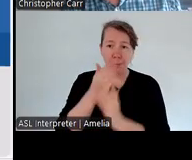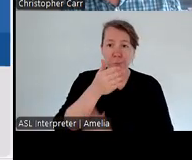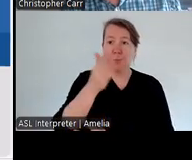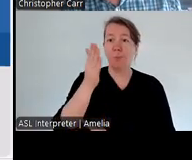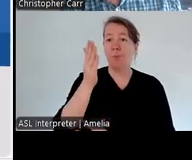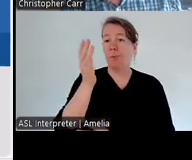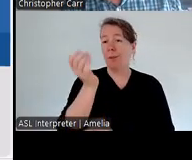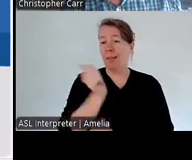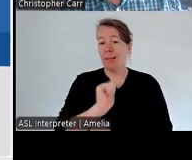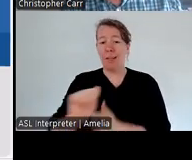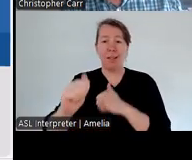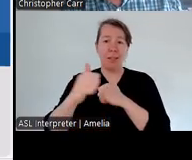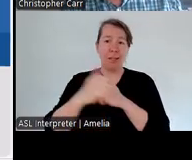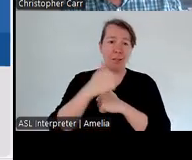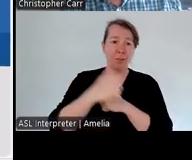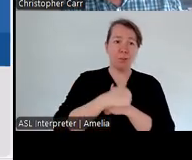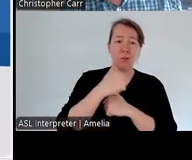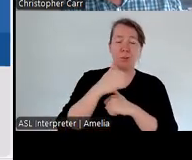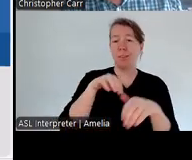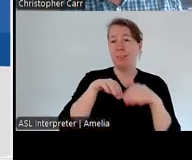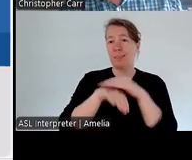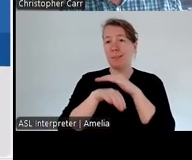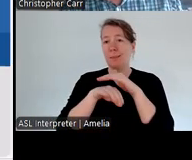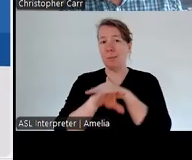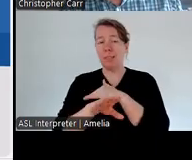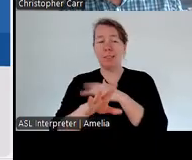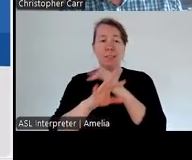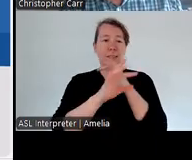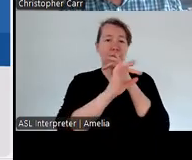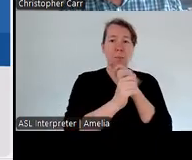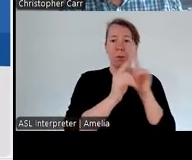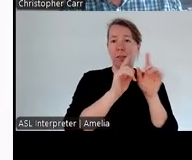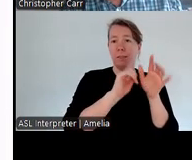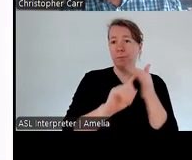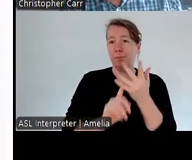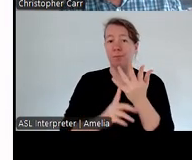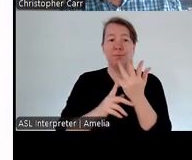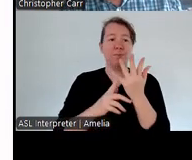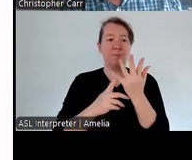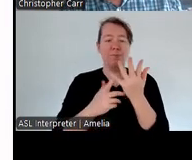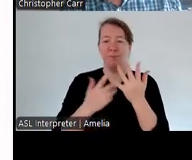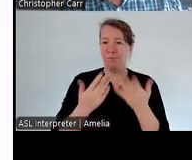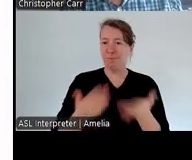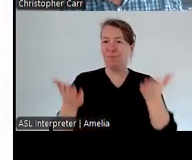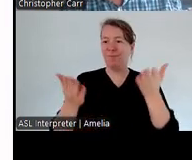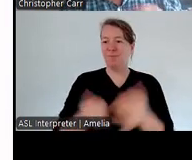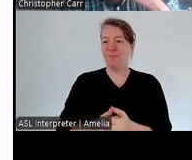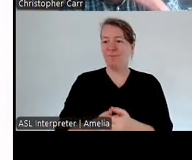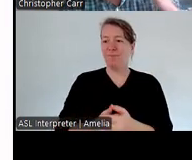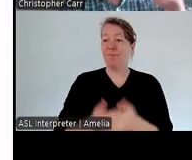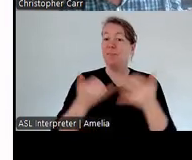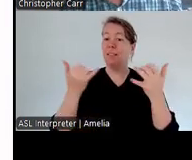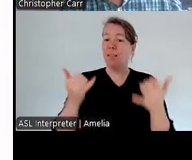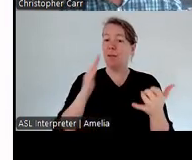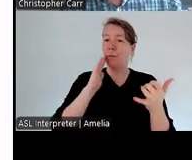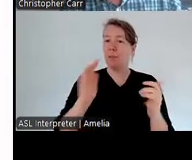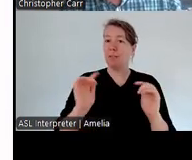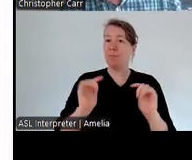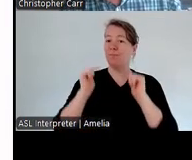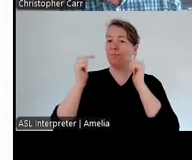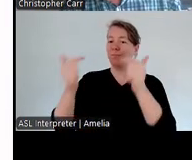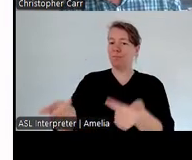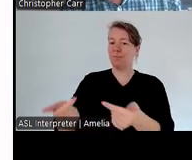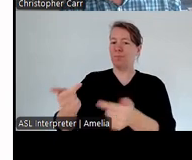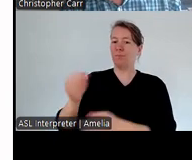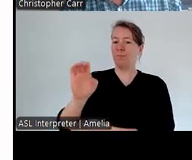accessibility summary, et cetera. So, there you have it, and now I will pass this over to Chris.